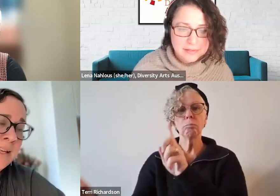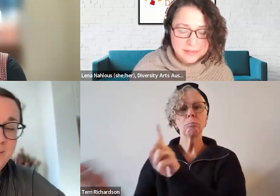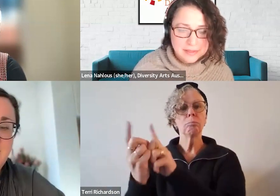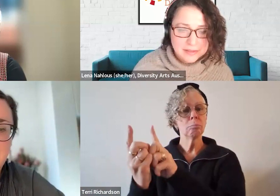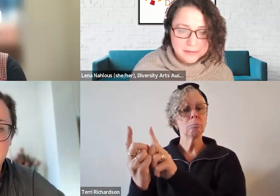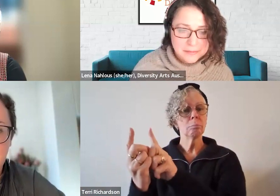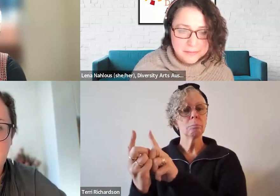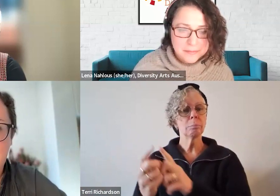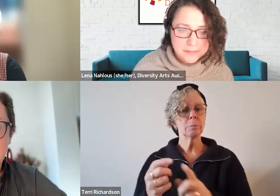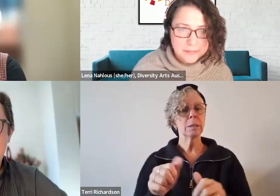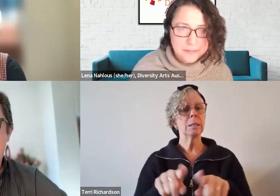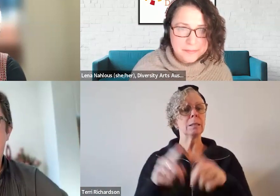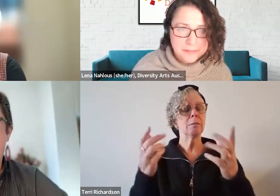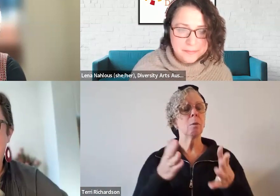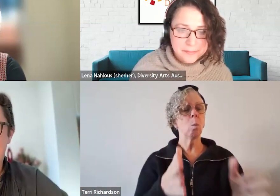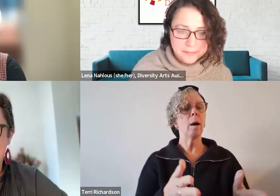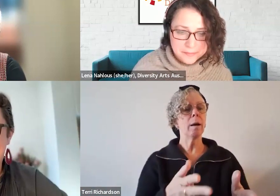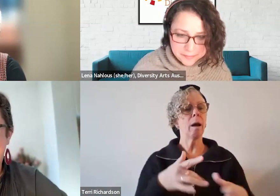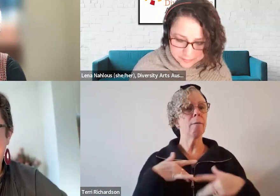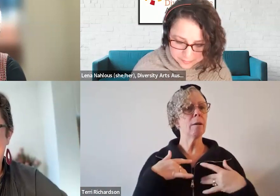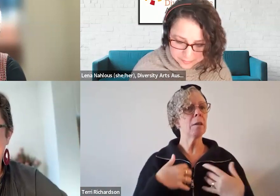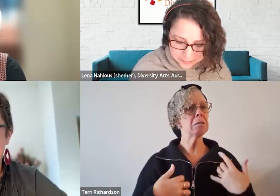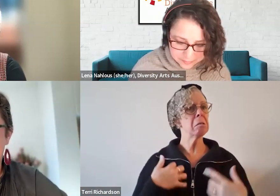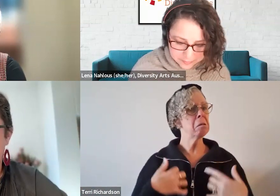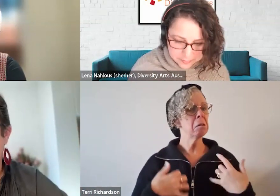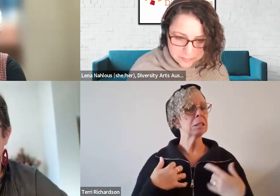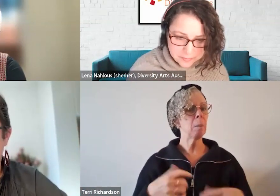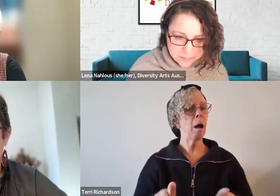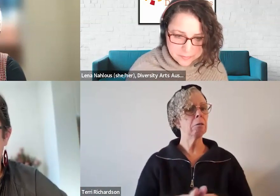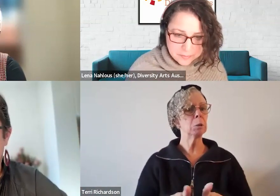So I think that's really inspiring way of just taking a small aspect